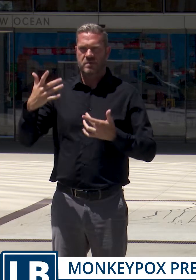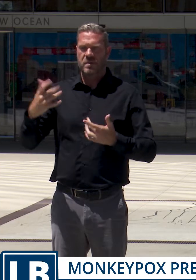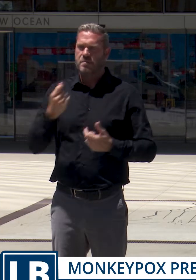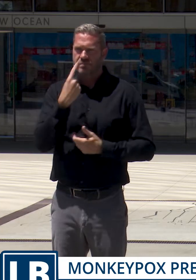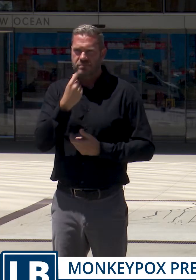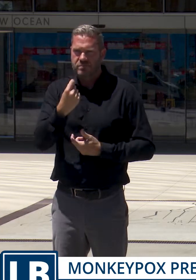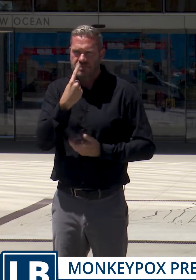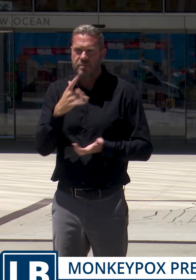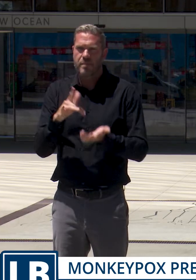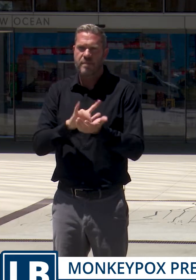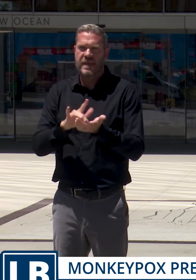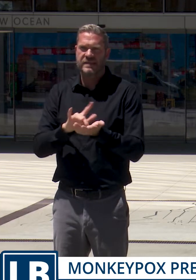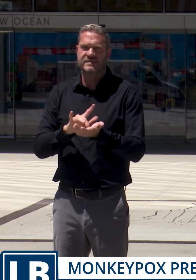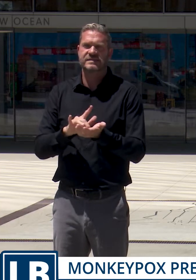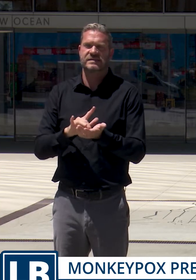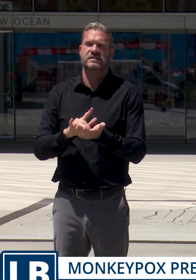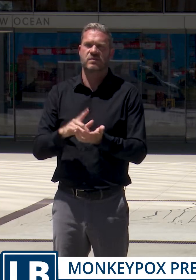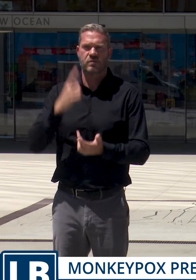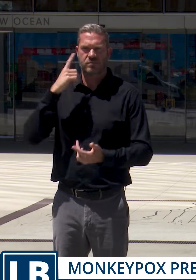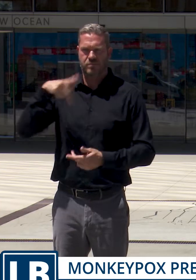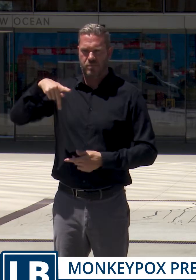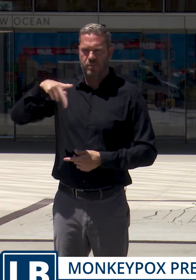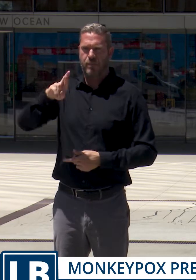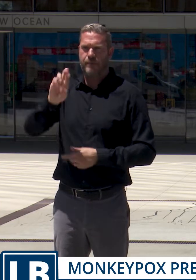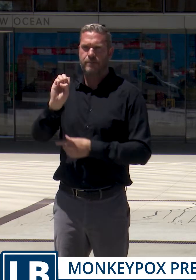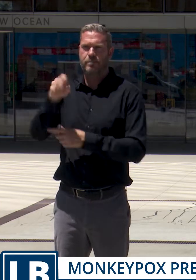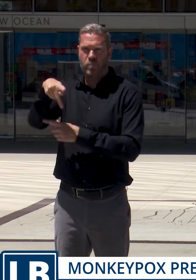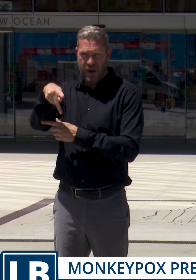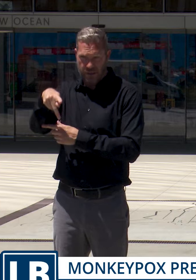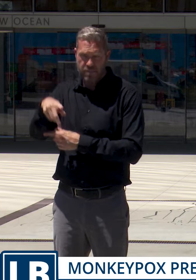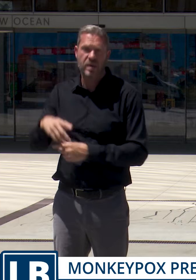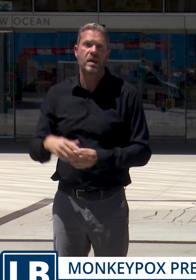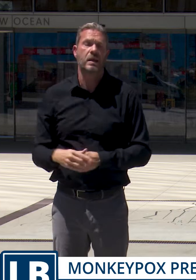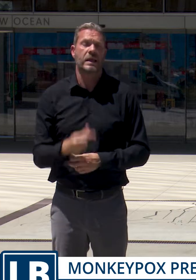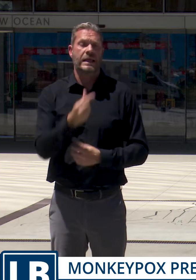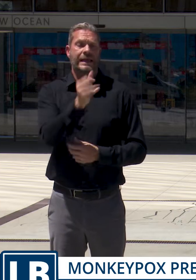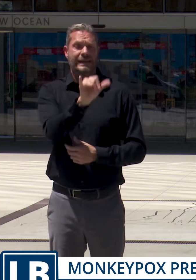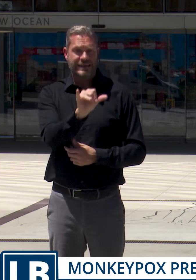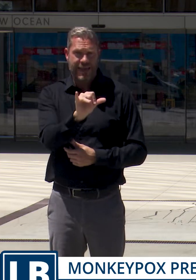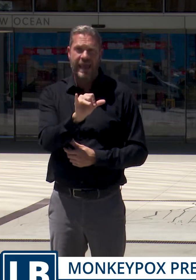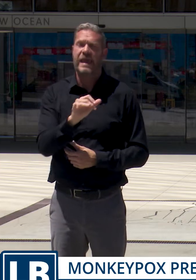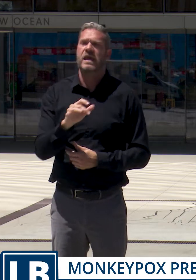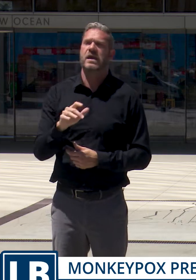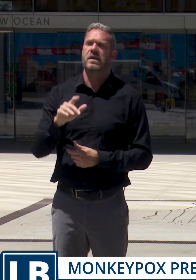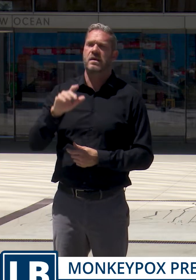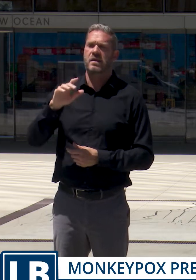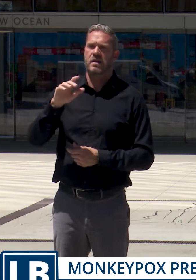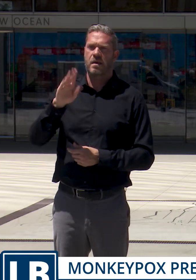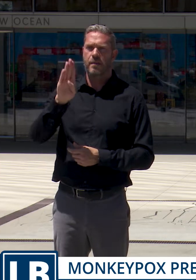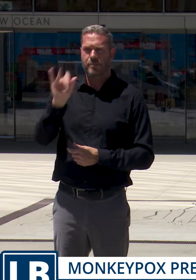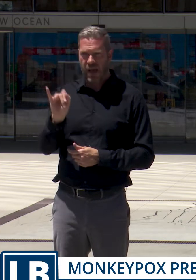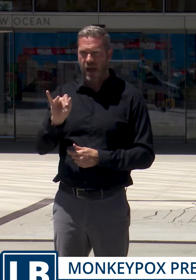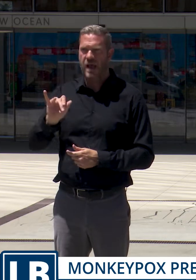gay or bisexual men and transgender people who have attended or worked in saunas bath houses sex